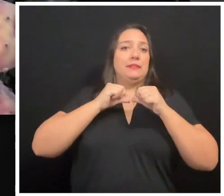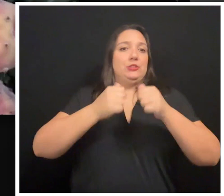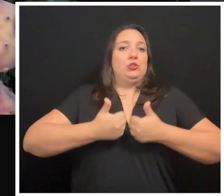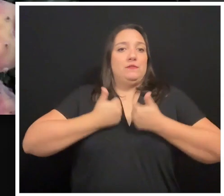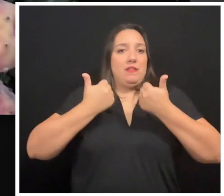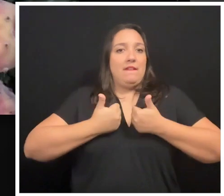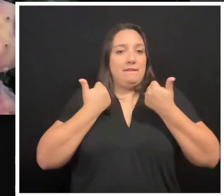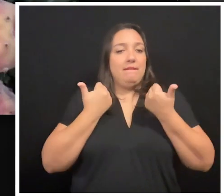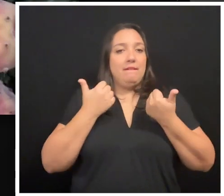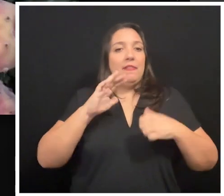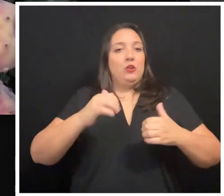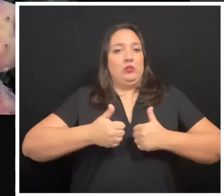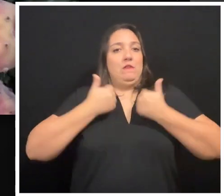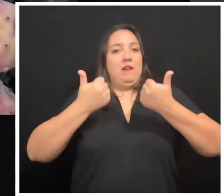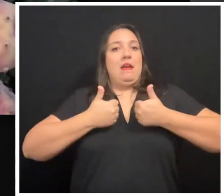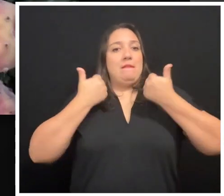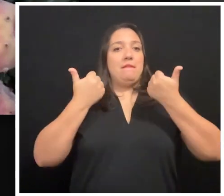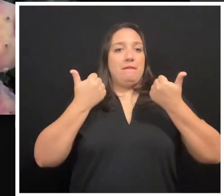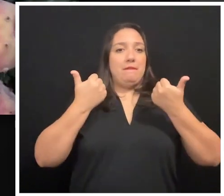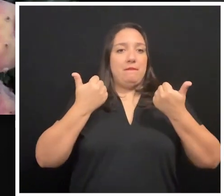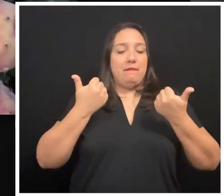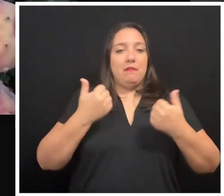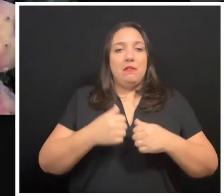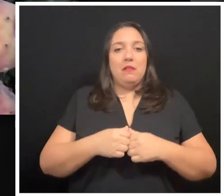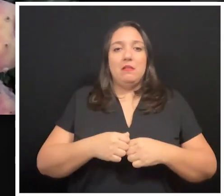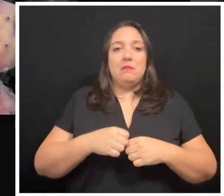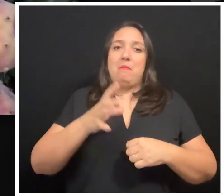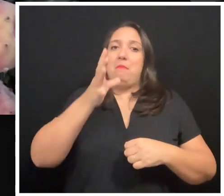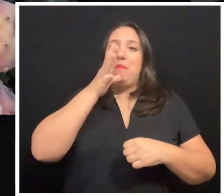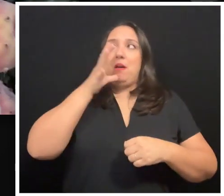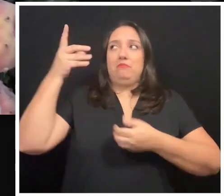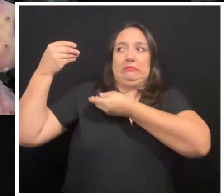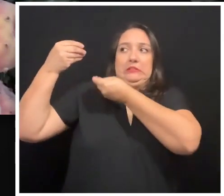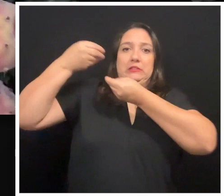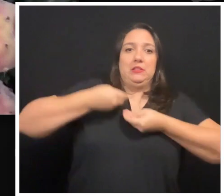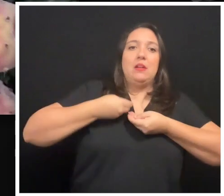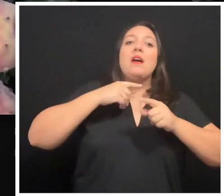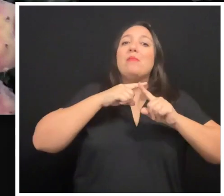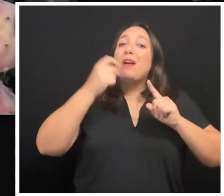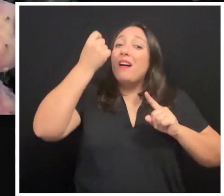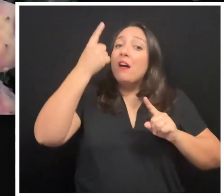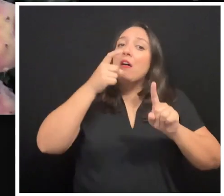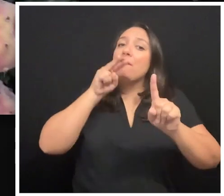They're survival mechanisms my mom gave me a lot of them, but they're from the perspective from an able-bodied person